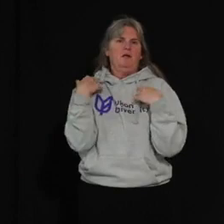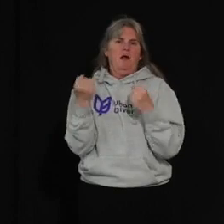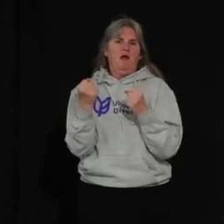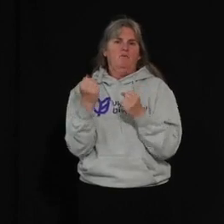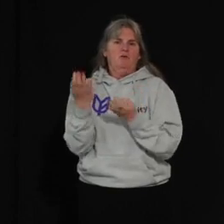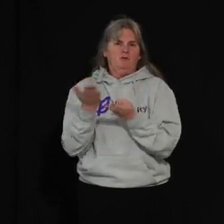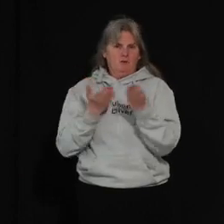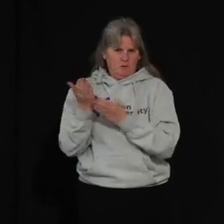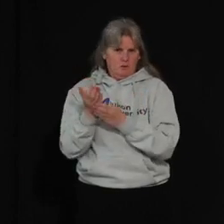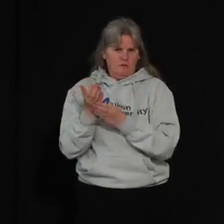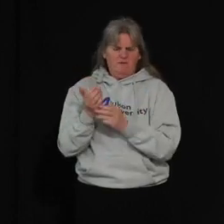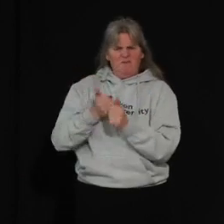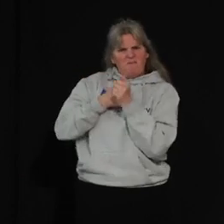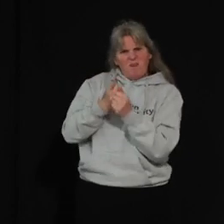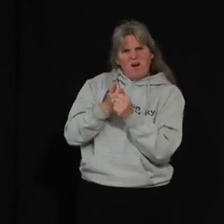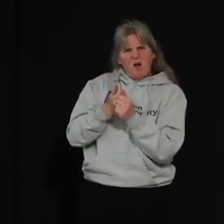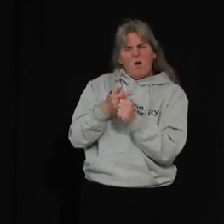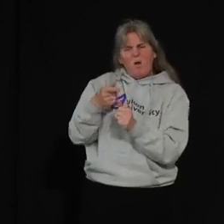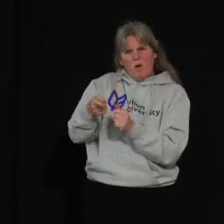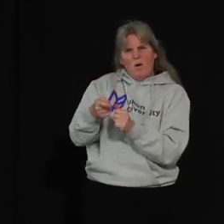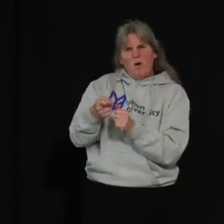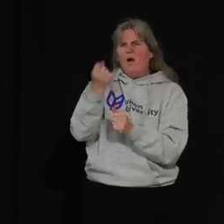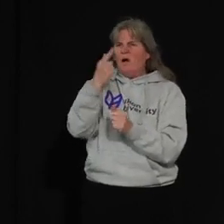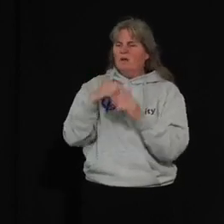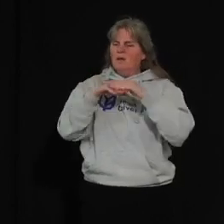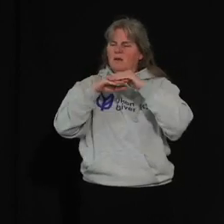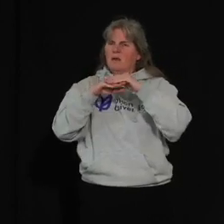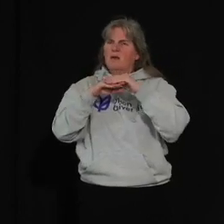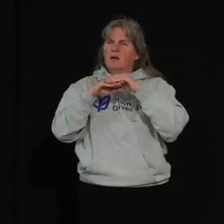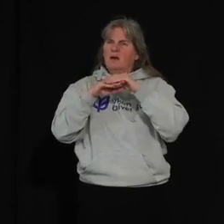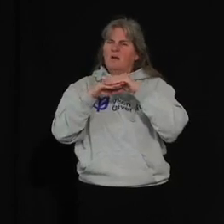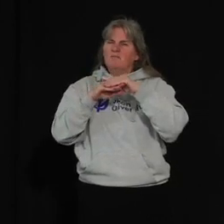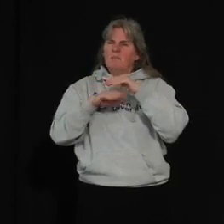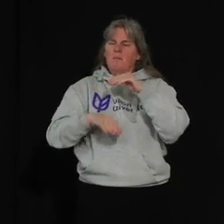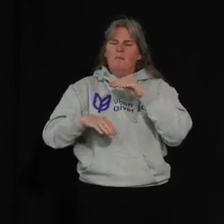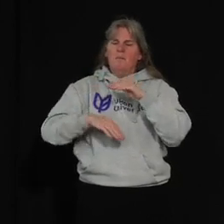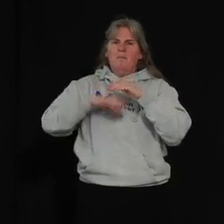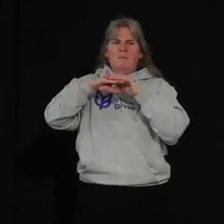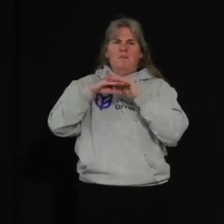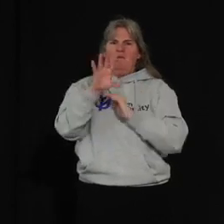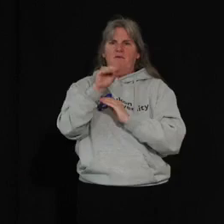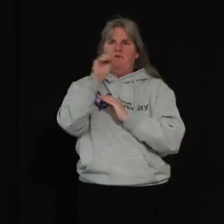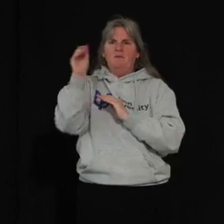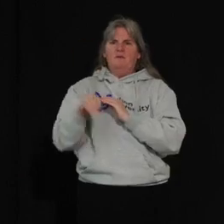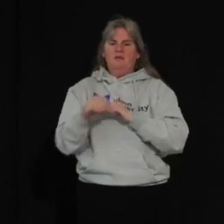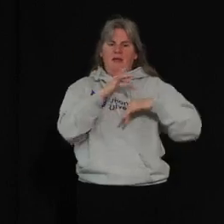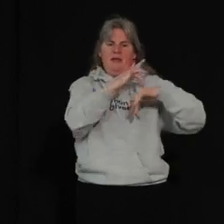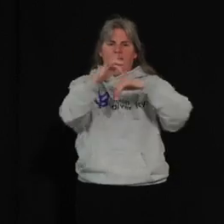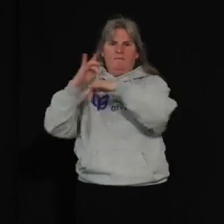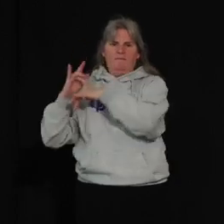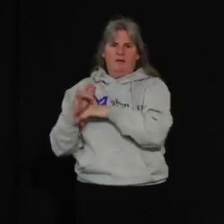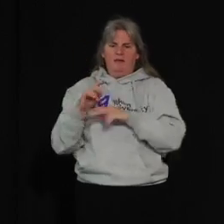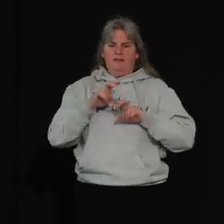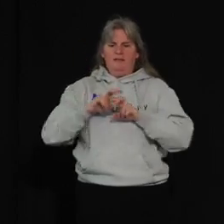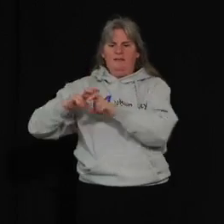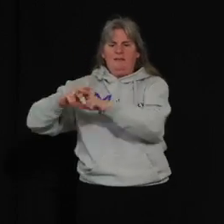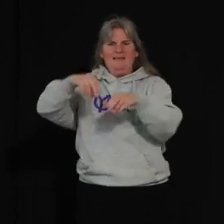new guidelines which include a reduction in usual seating capacity limited to 50 percent to allow for physical